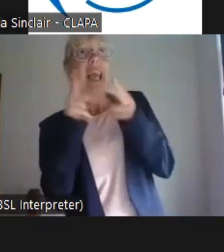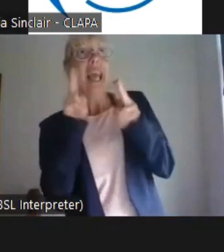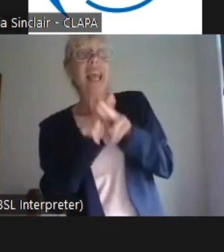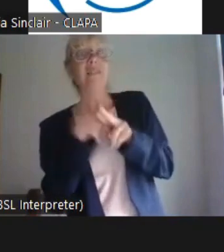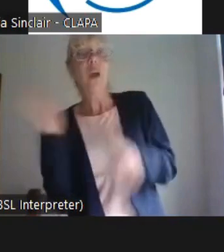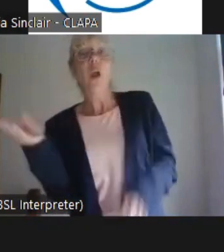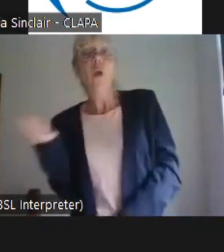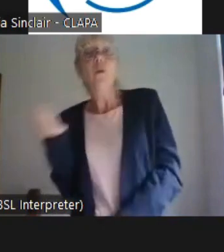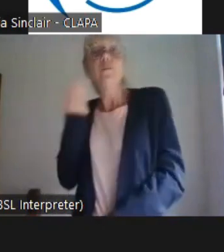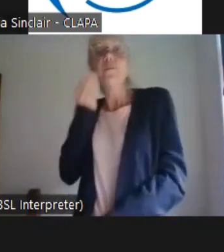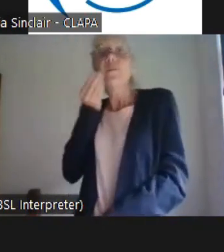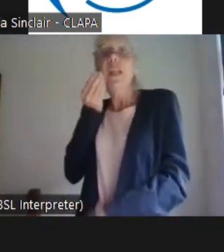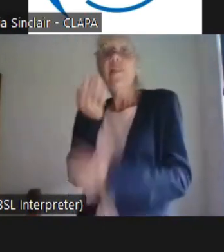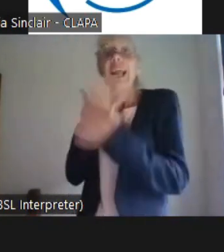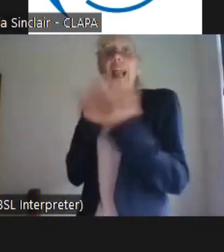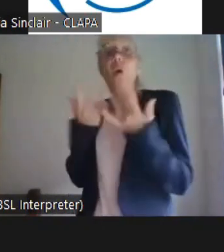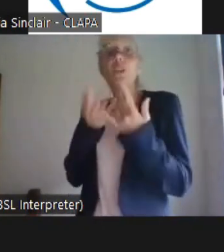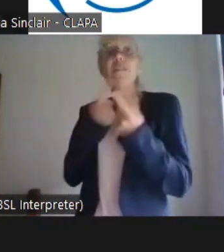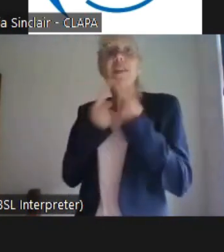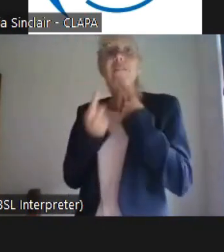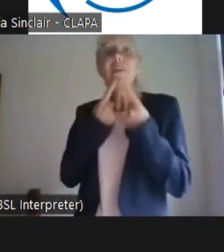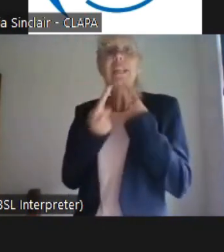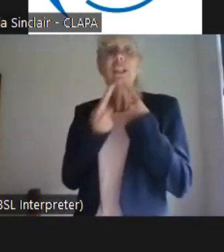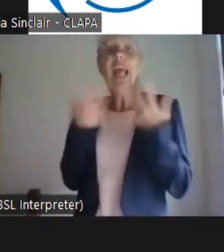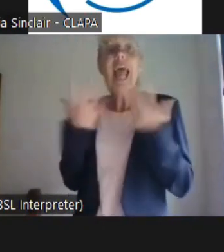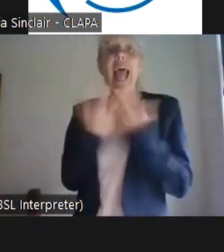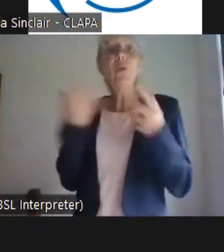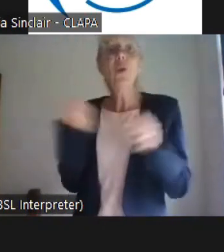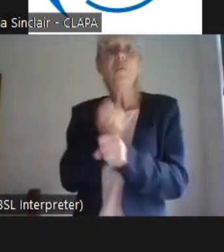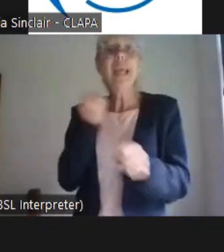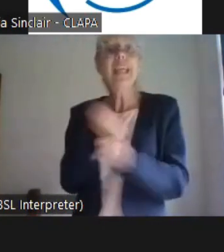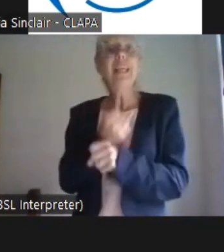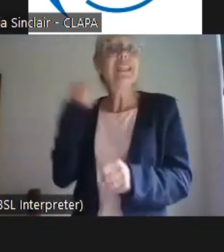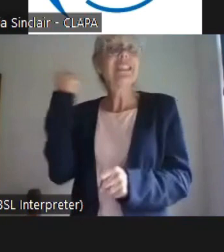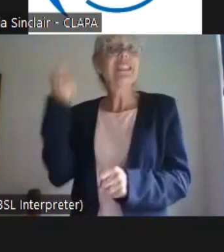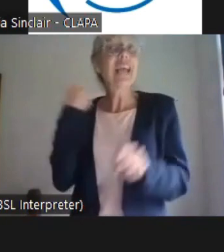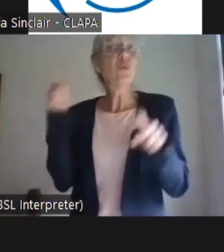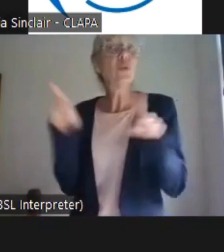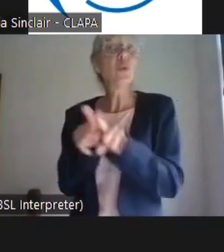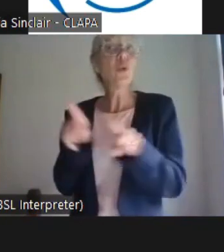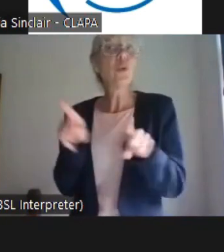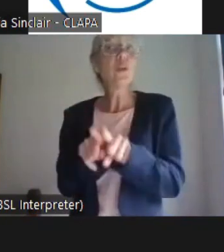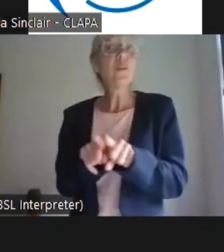lots of information about how you're making those sounds as well and our information about the words